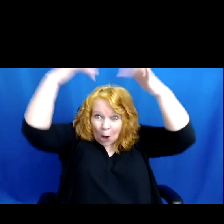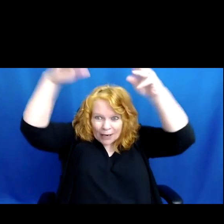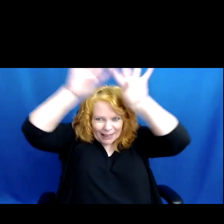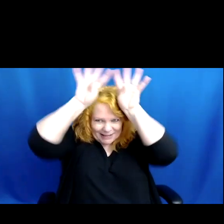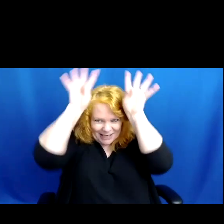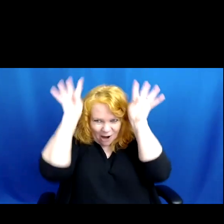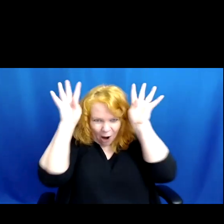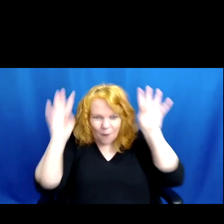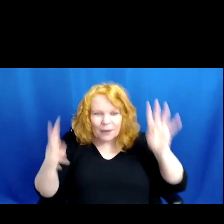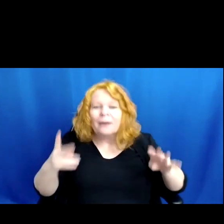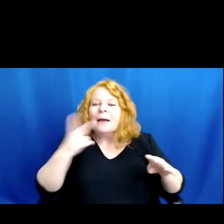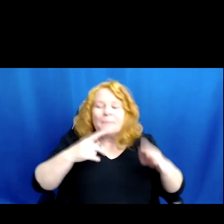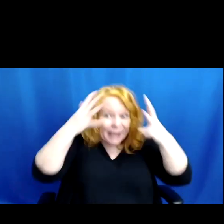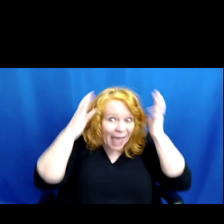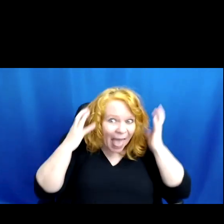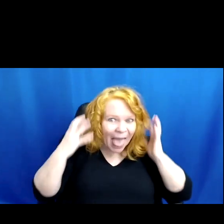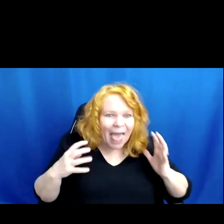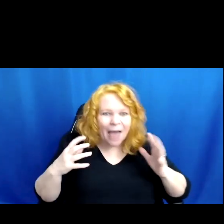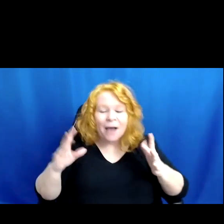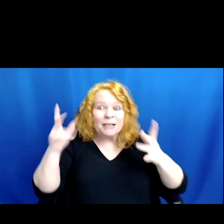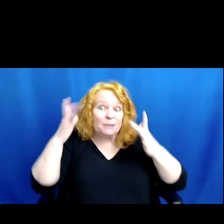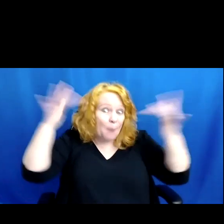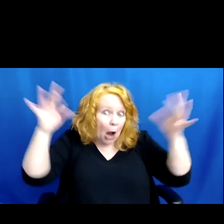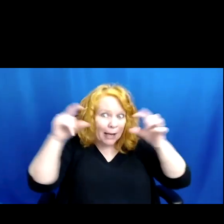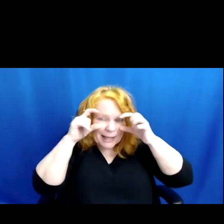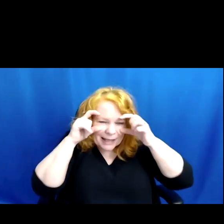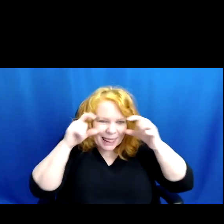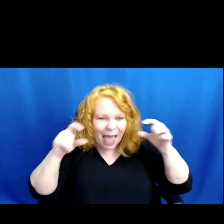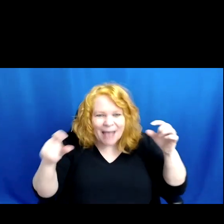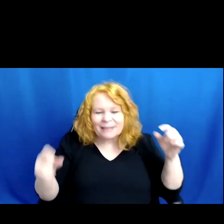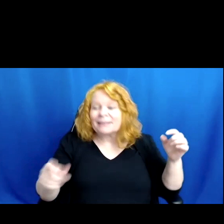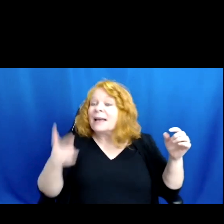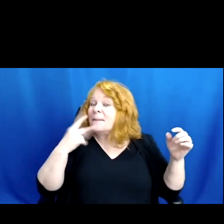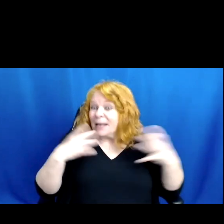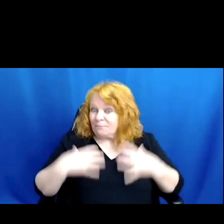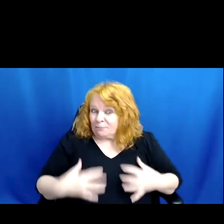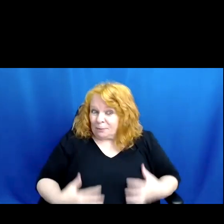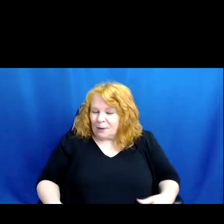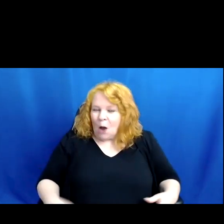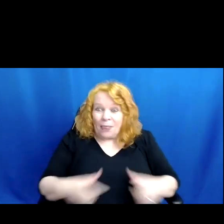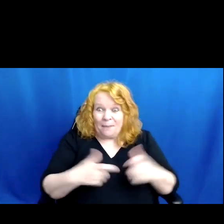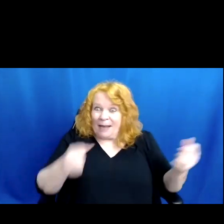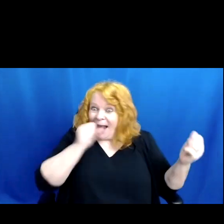glasses and she wears a pink dress with a big pink ice cream on the front, a big sparkly